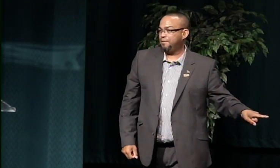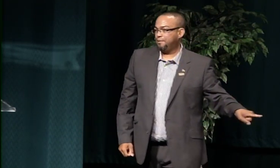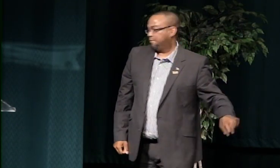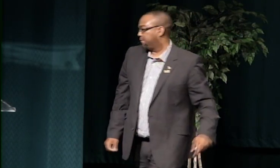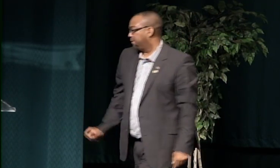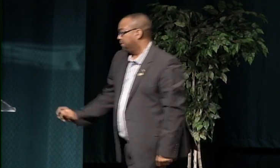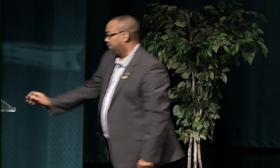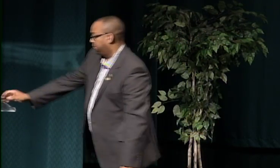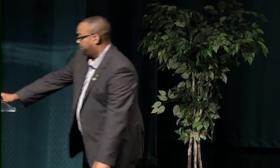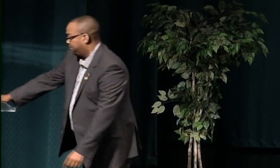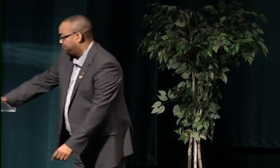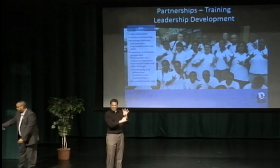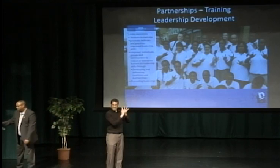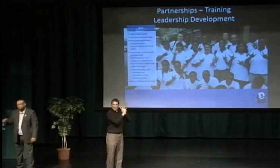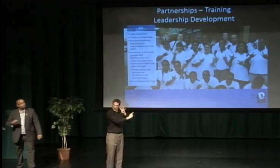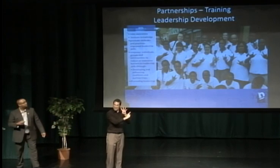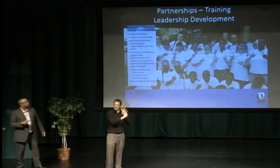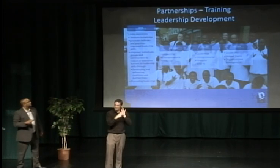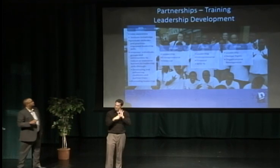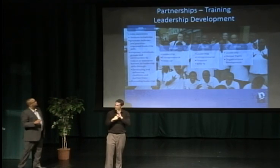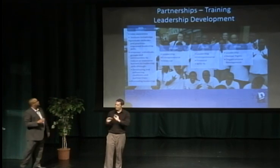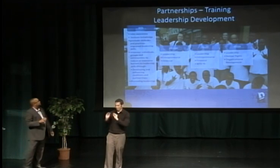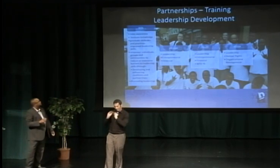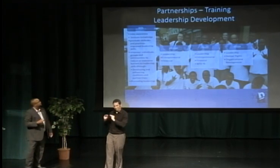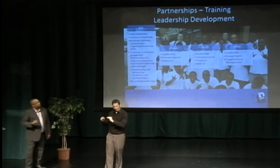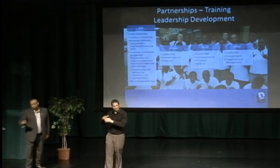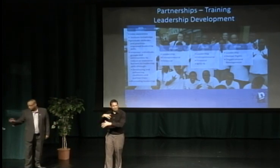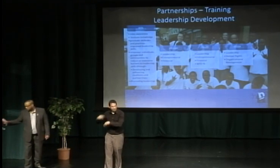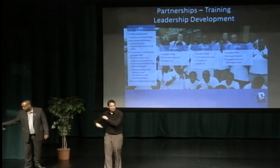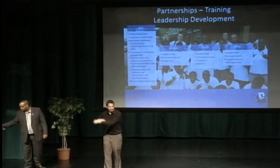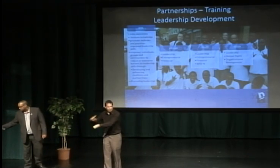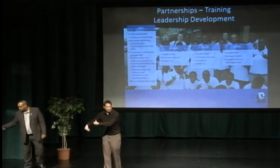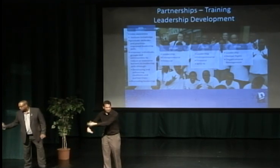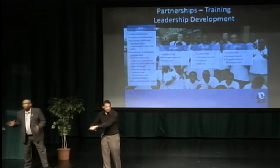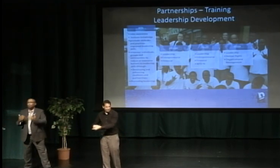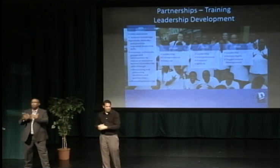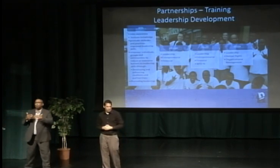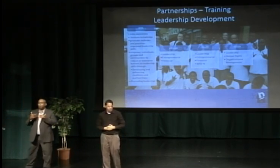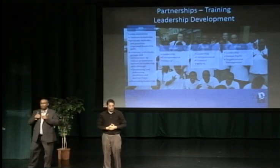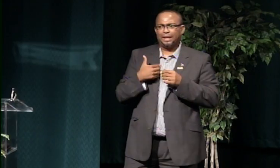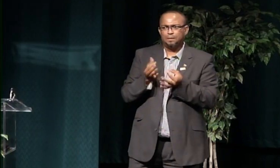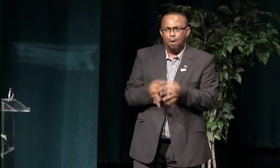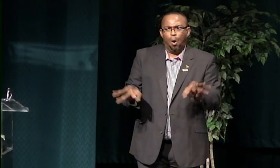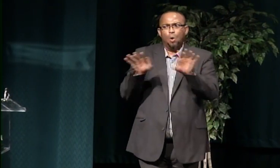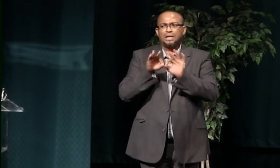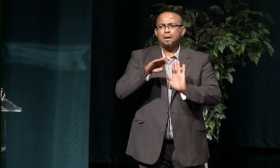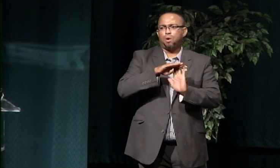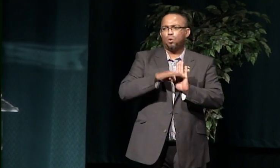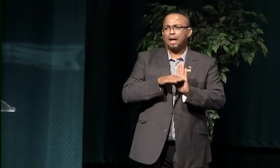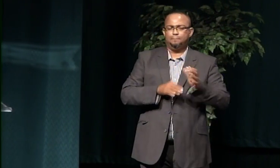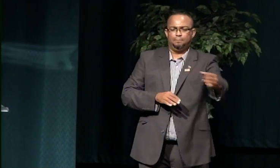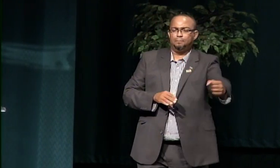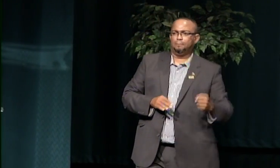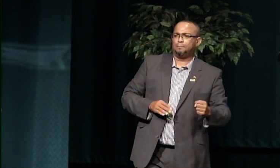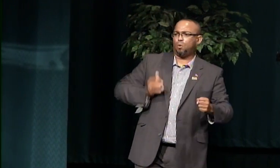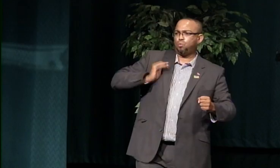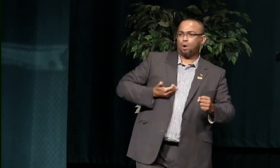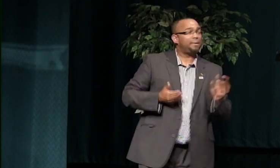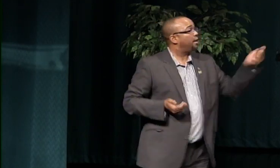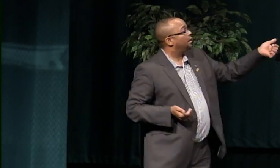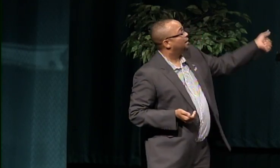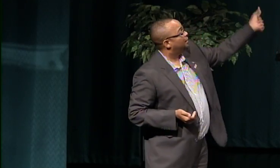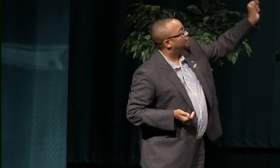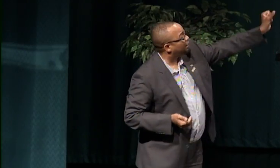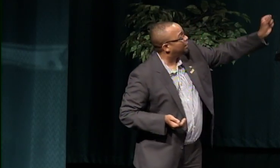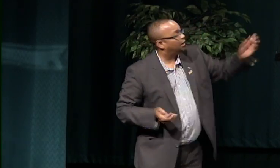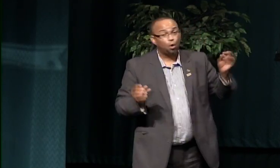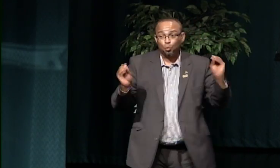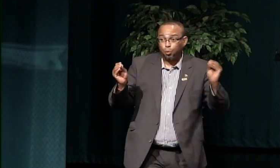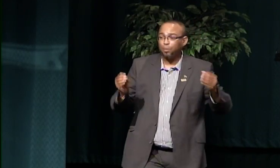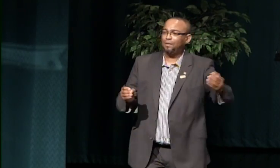so they can be successful in their own right.